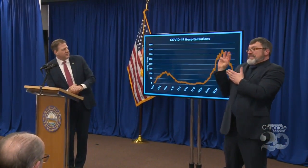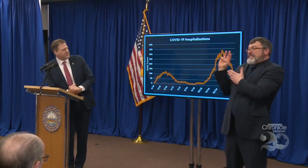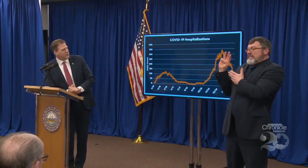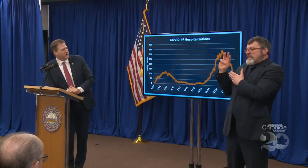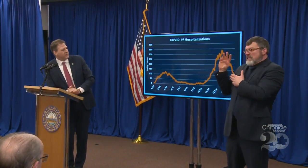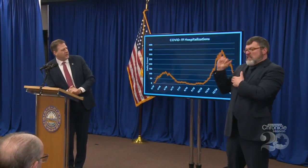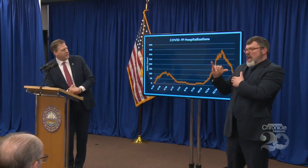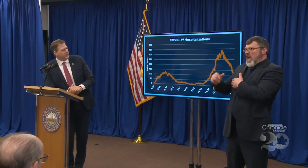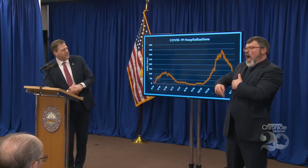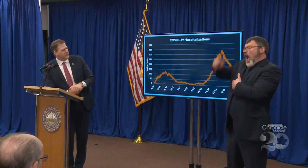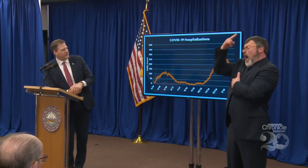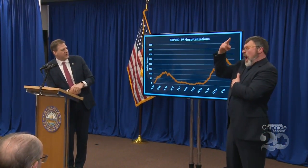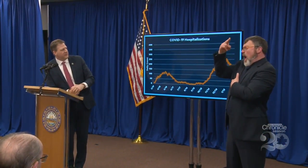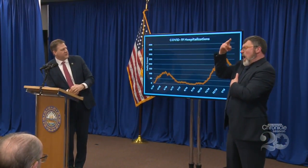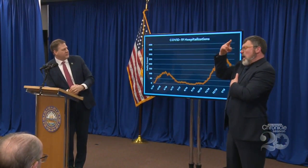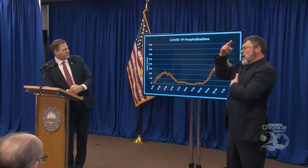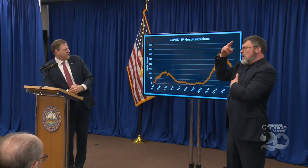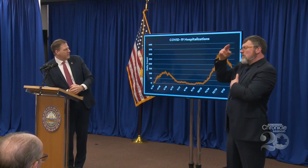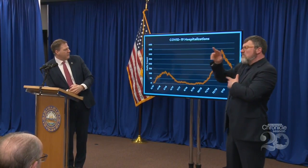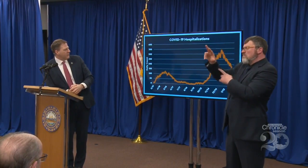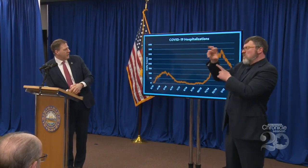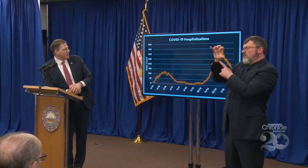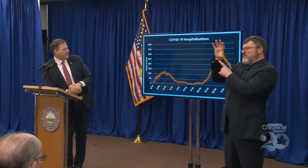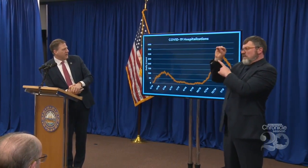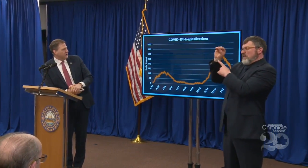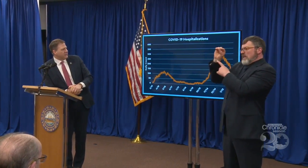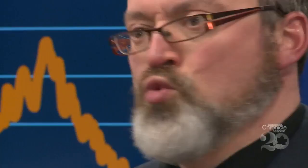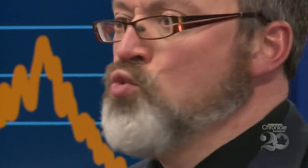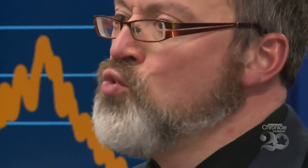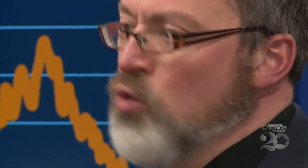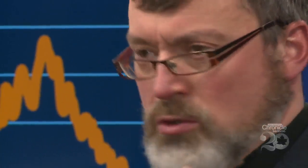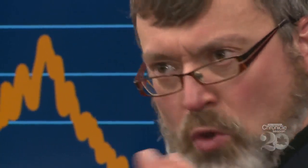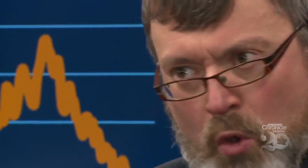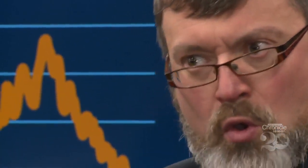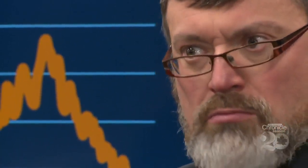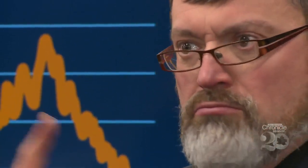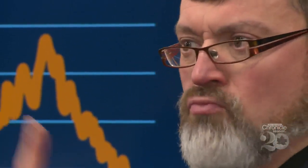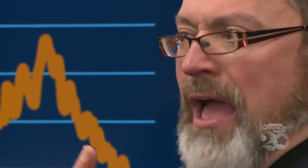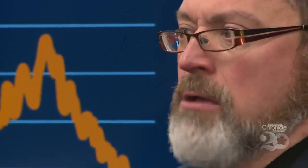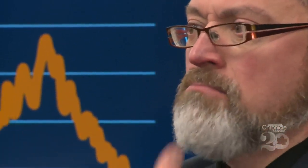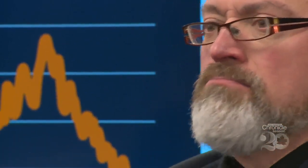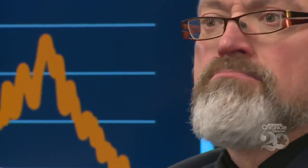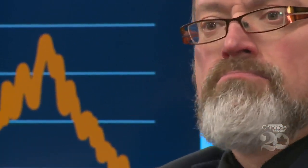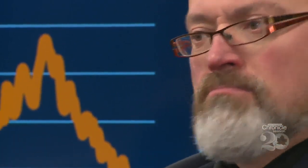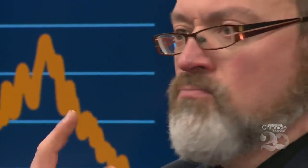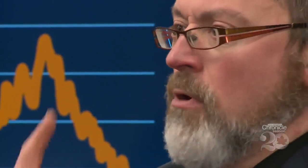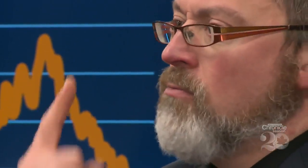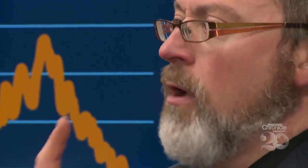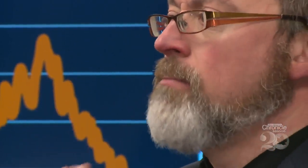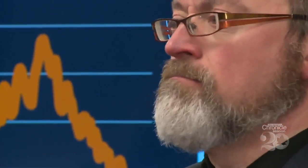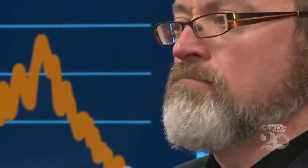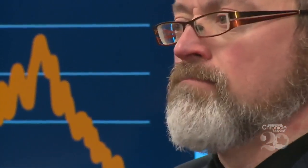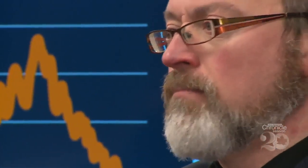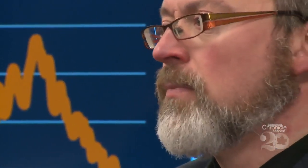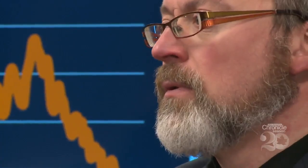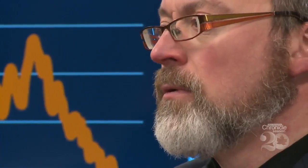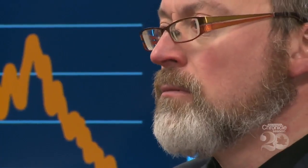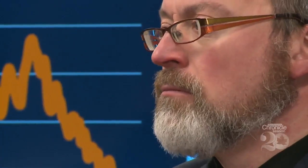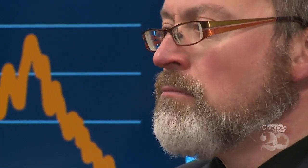70% OF ASL IS CONVEYED THROUGH FACIAL EXPRESSIONS WHAT YOU SEE ON DAVID’S FACE IS GRAMMA